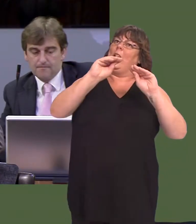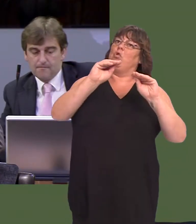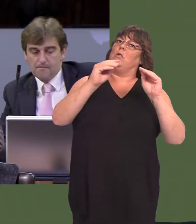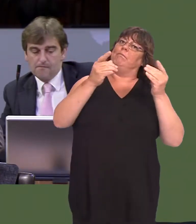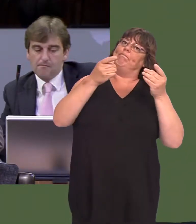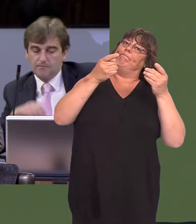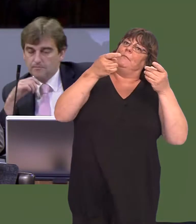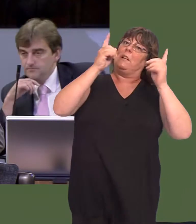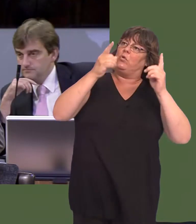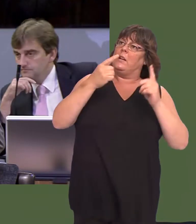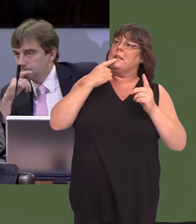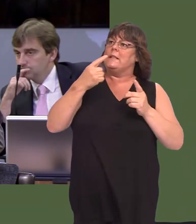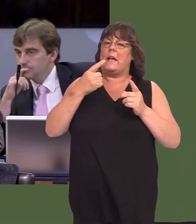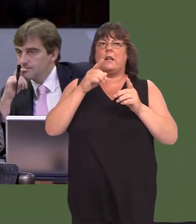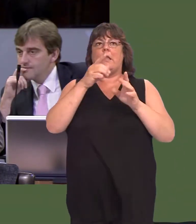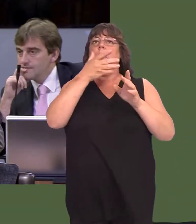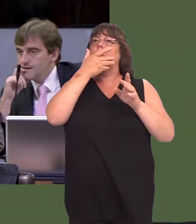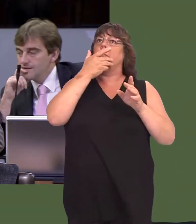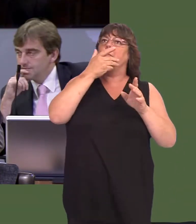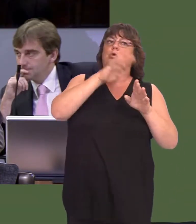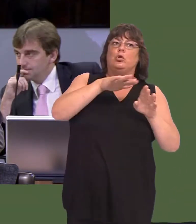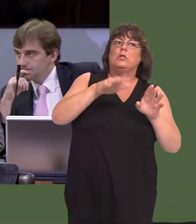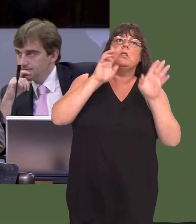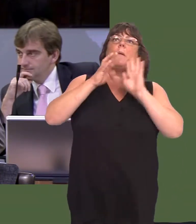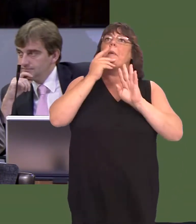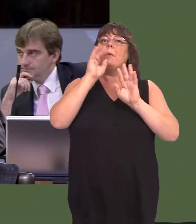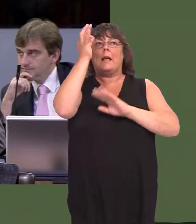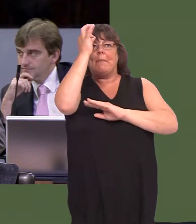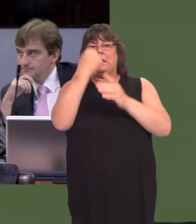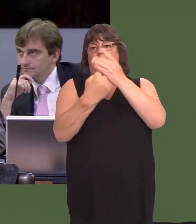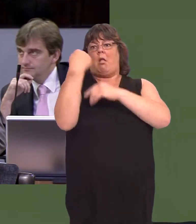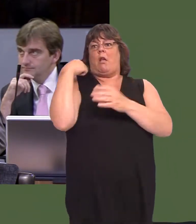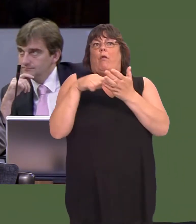said, in the children and young people committee meeting last Thursday, that the target that